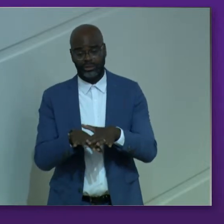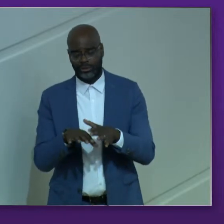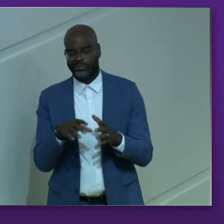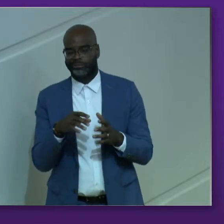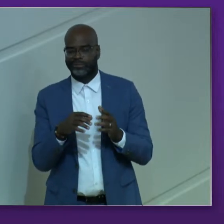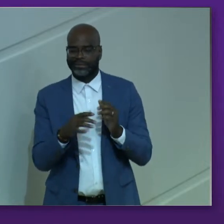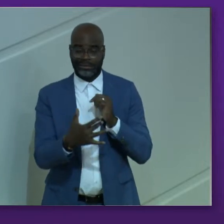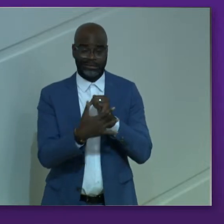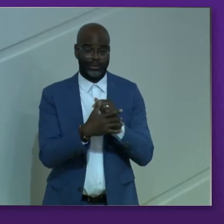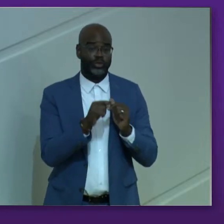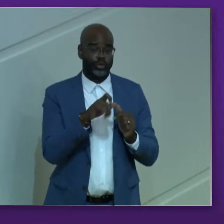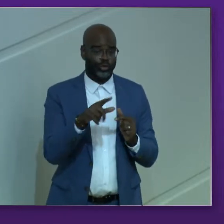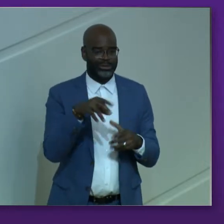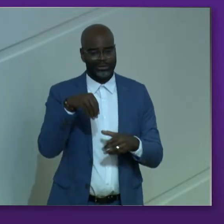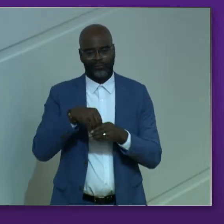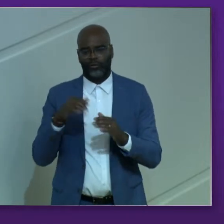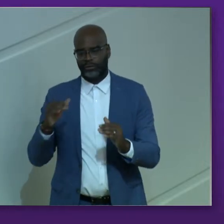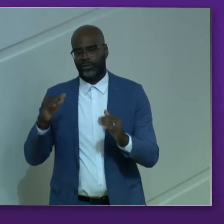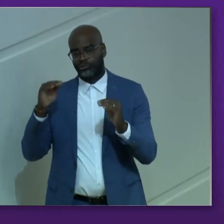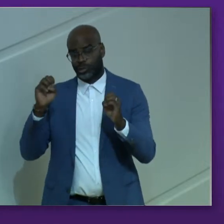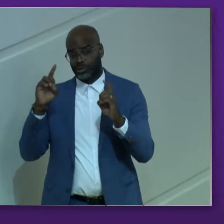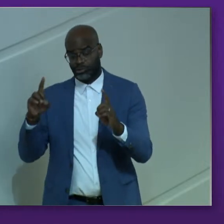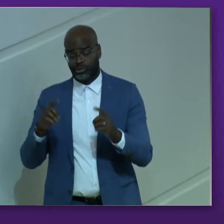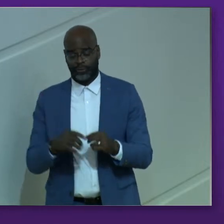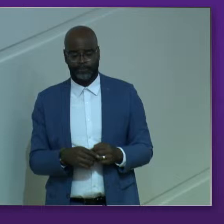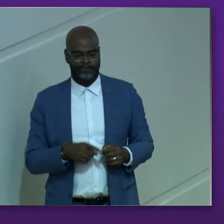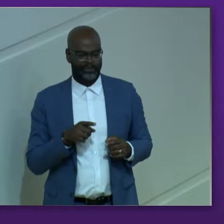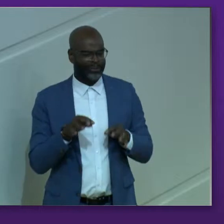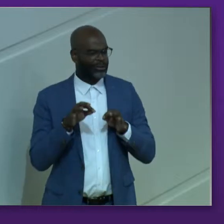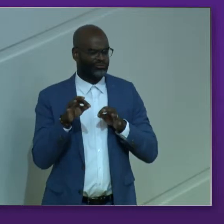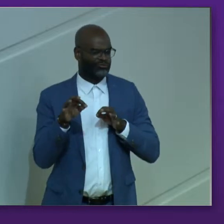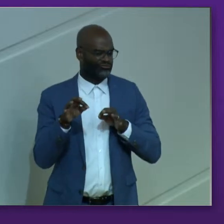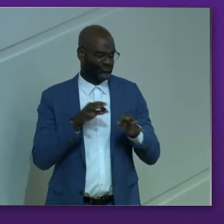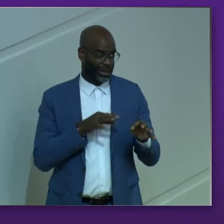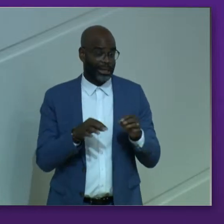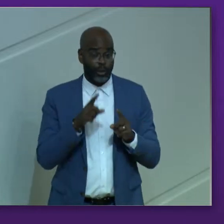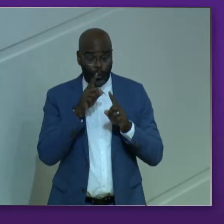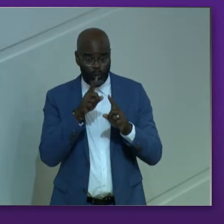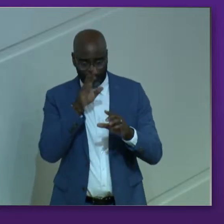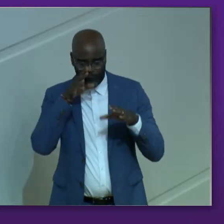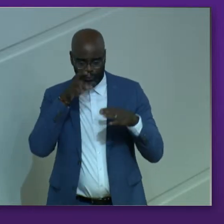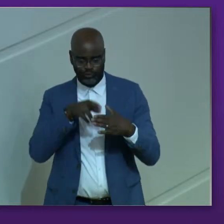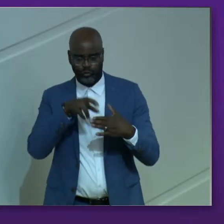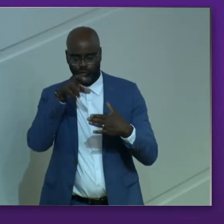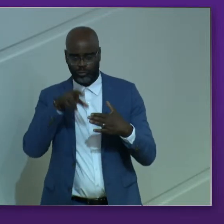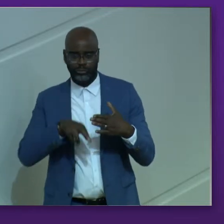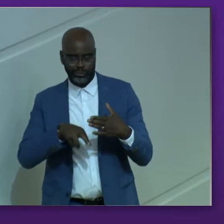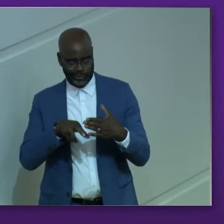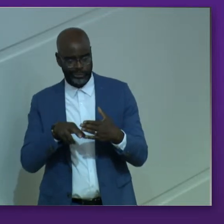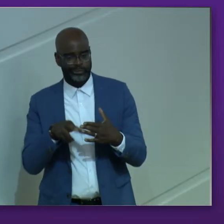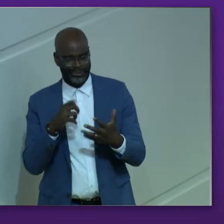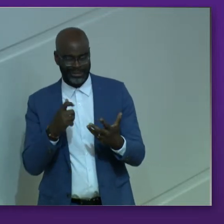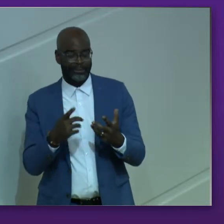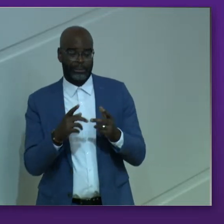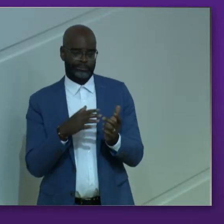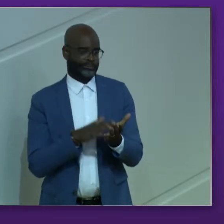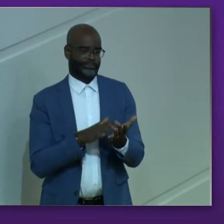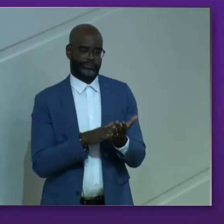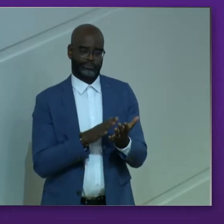CREDIT. DR. MILLER HAS WORKED COLLABORATIVELY TO DESIGN PROGRAMS SUCH AS DATA ANALYTICS